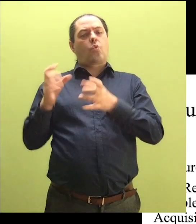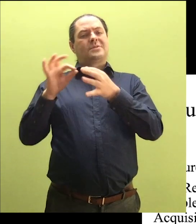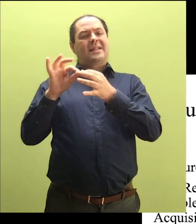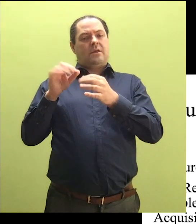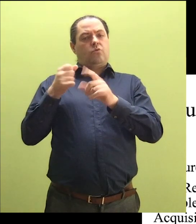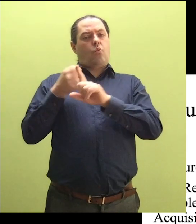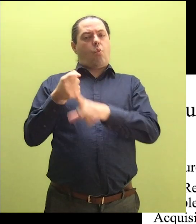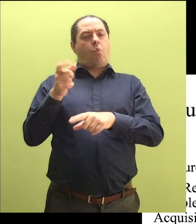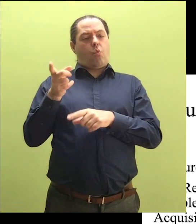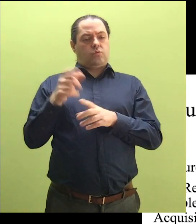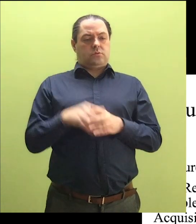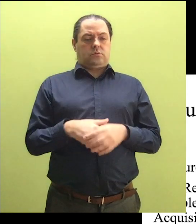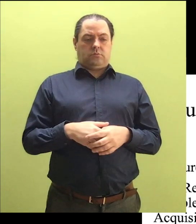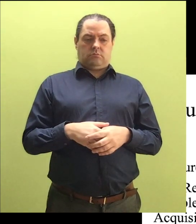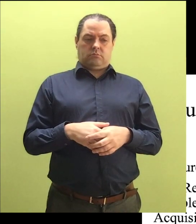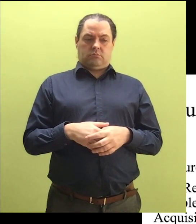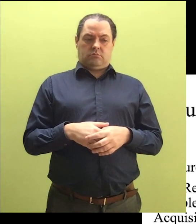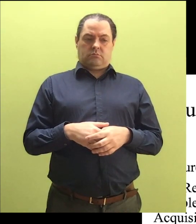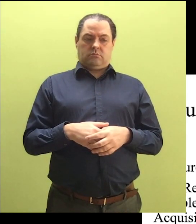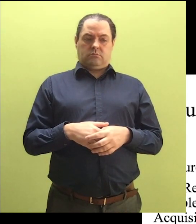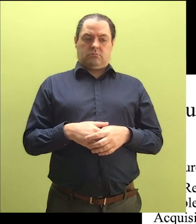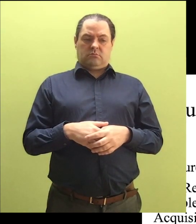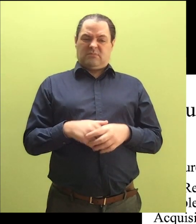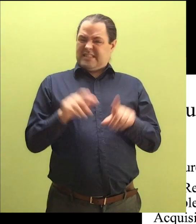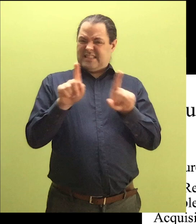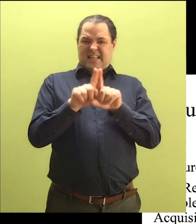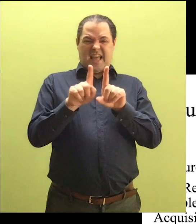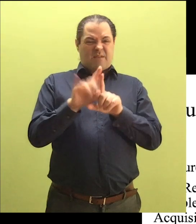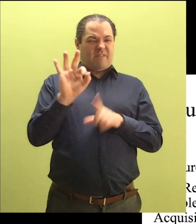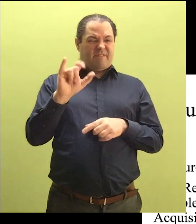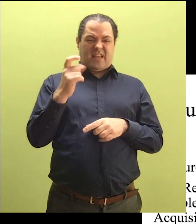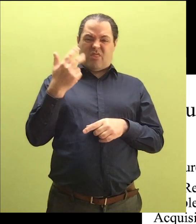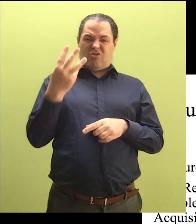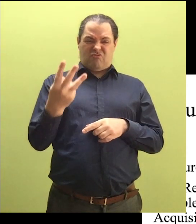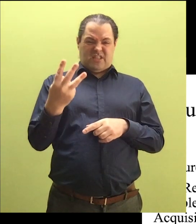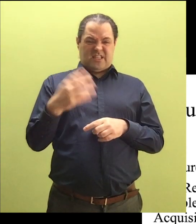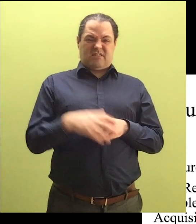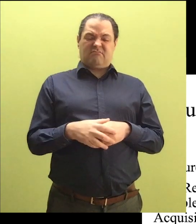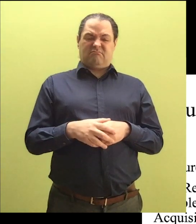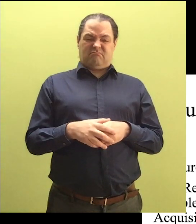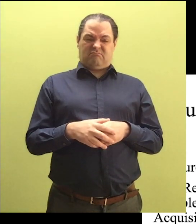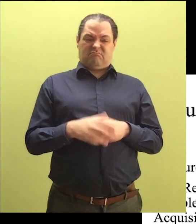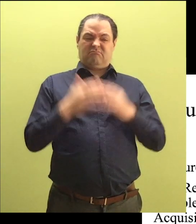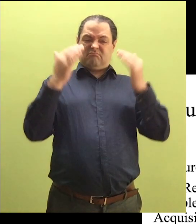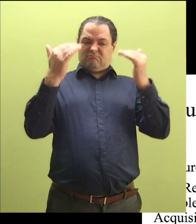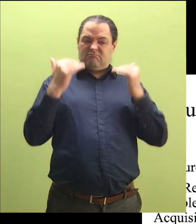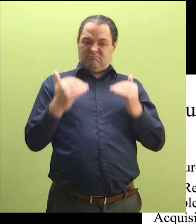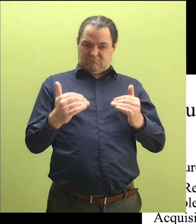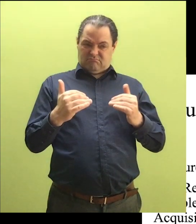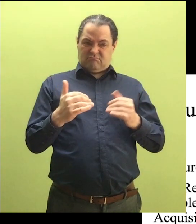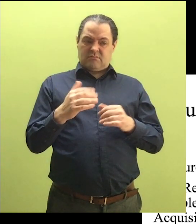shows. Now let's compare this effect to our fourth and last effect with the age of acquisition setting changed to